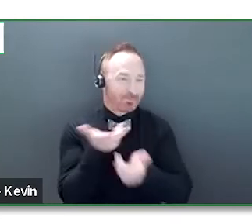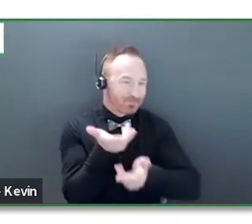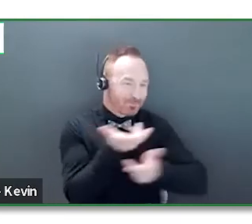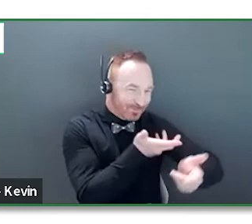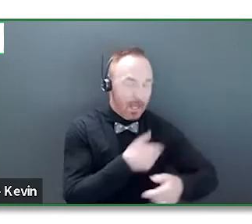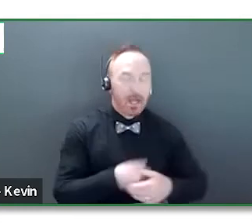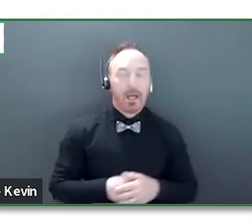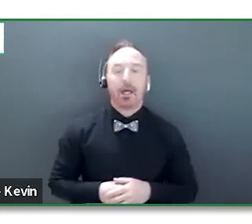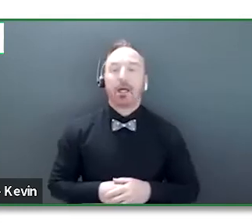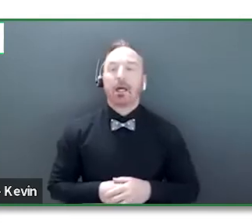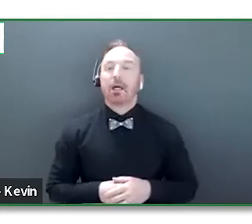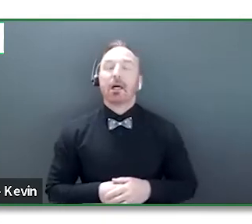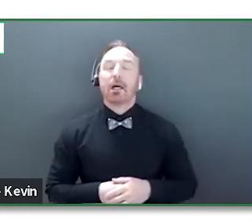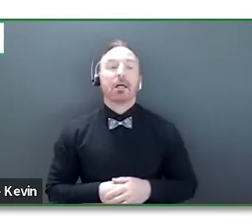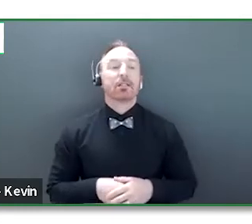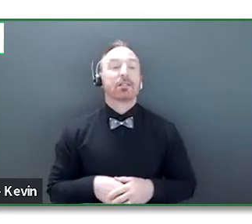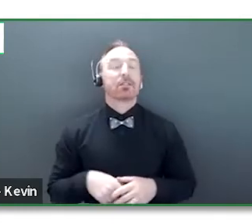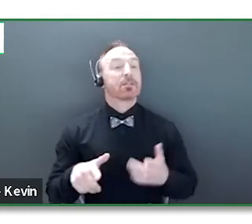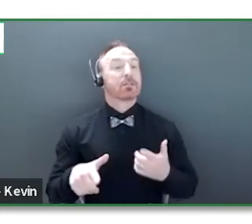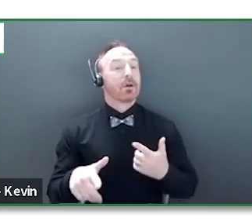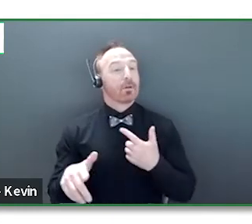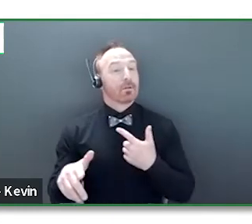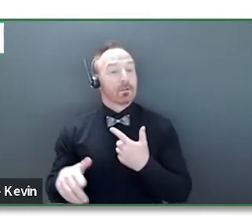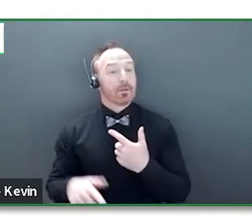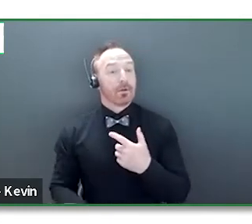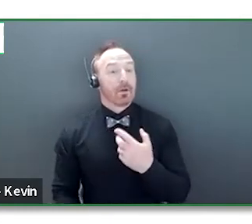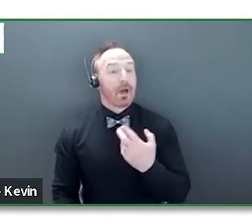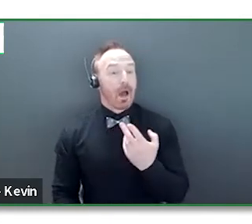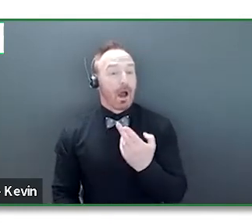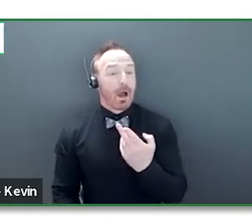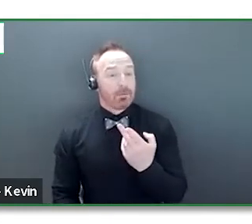have as an agency led by our HR colleagues, Parks Canada has done an